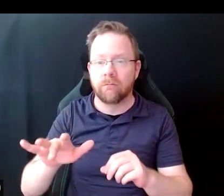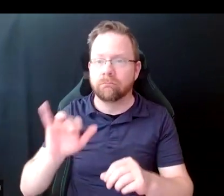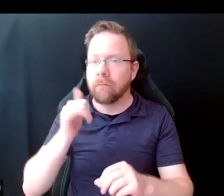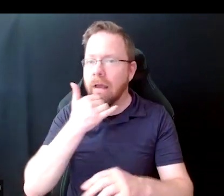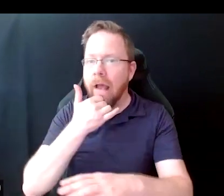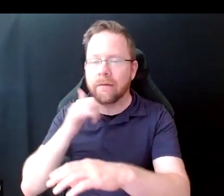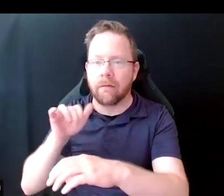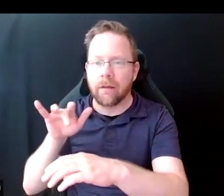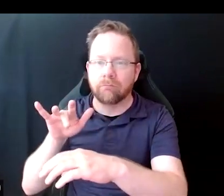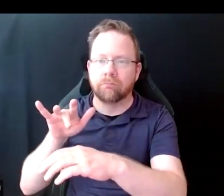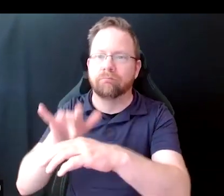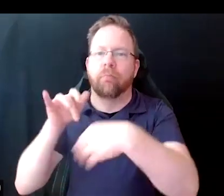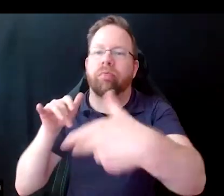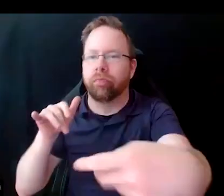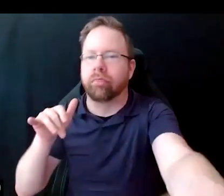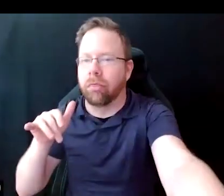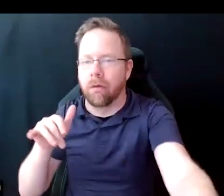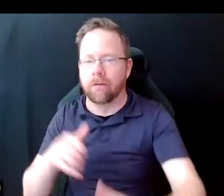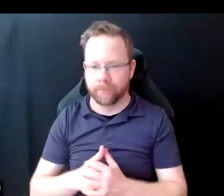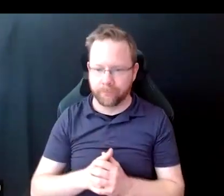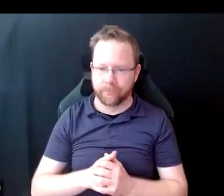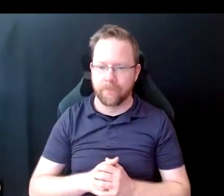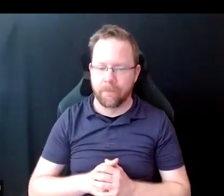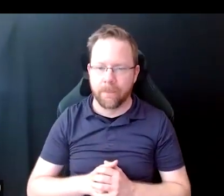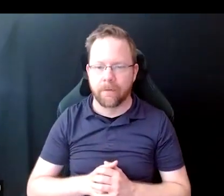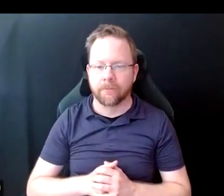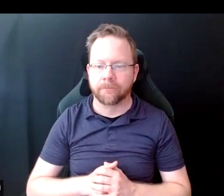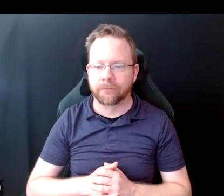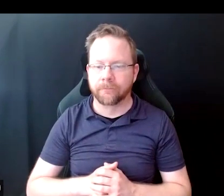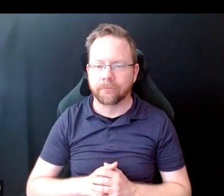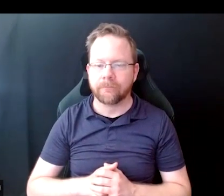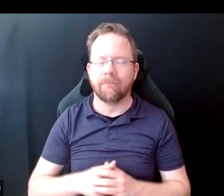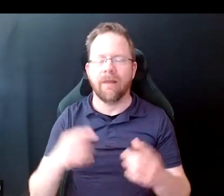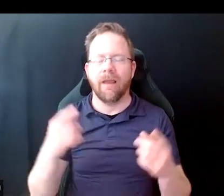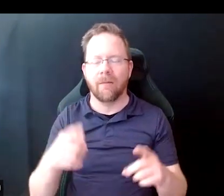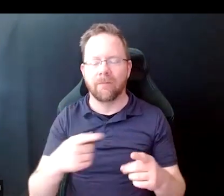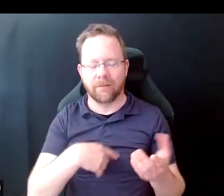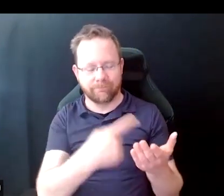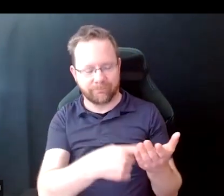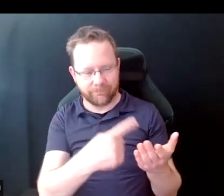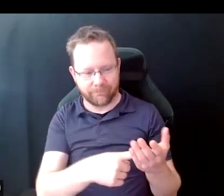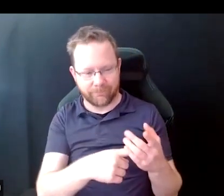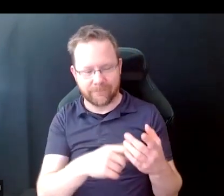The first contact with your hand will push it away. When I had this conversation with Katie Coleman,